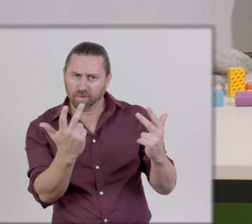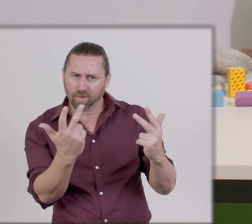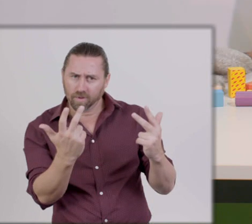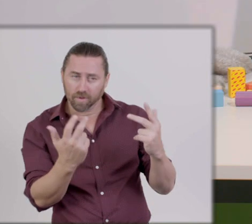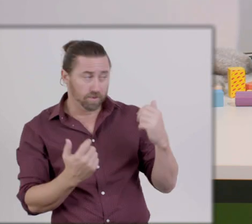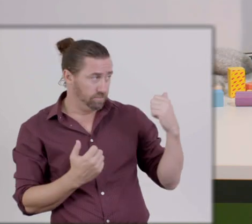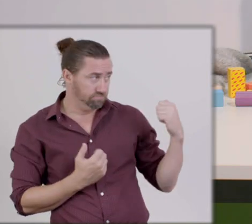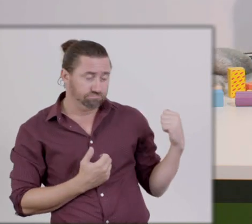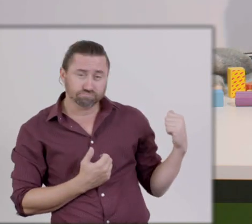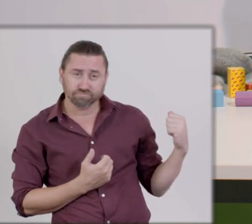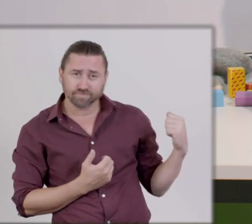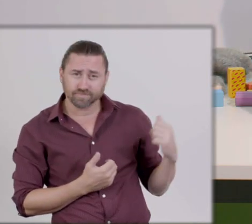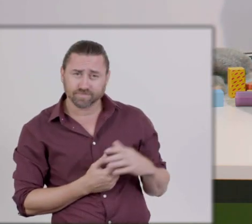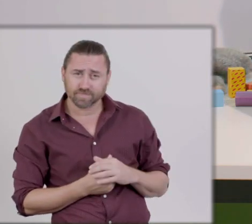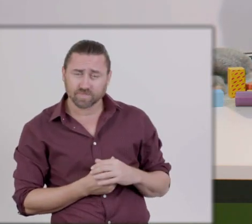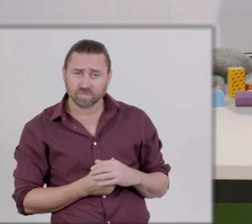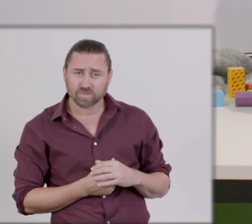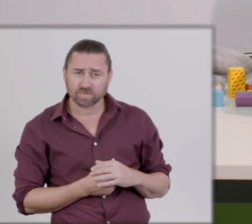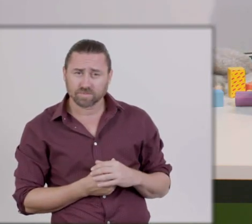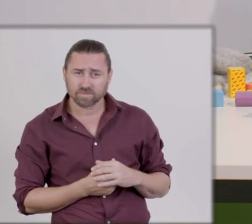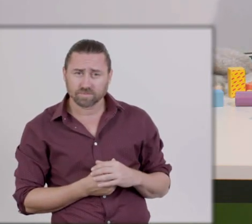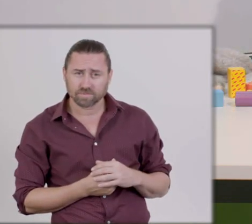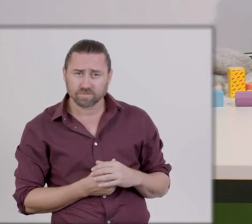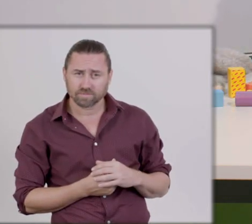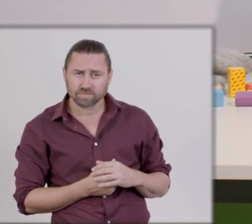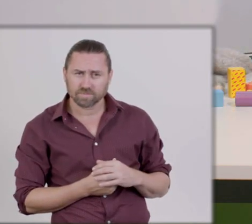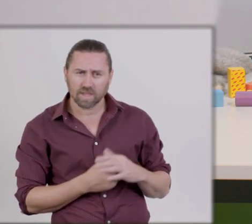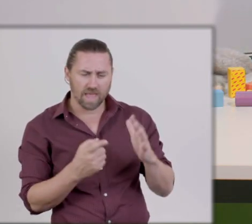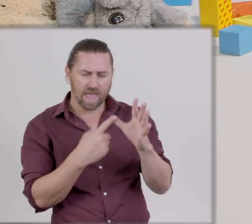Here's my drawing. Let's see where the arrow should go.